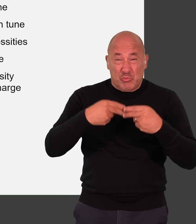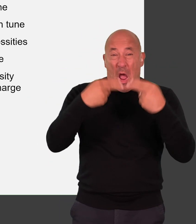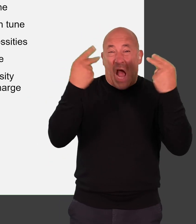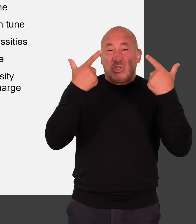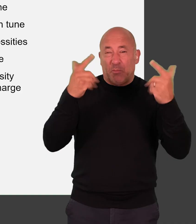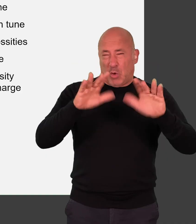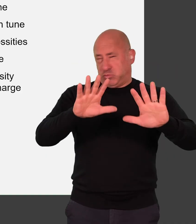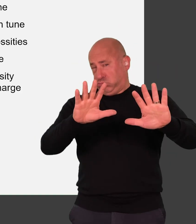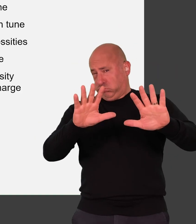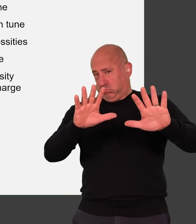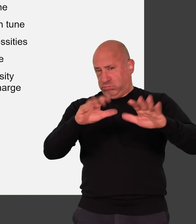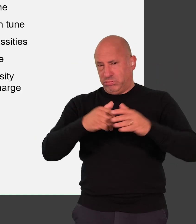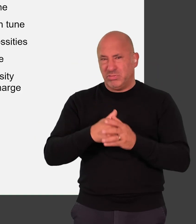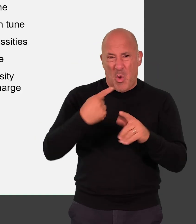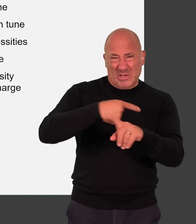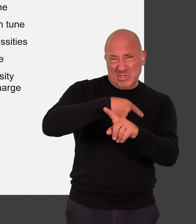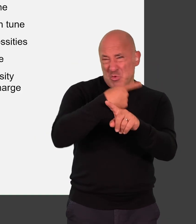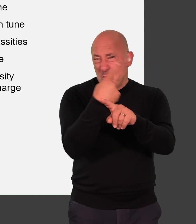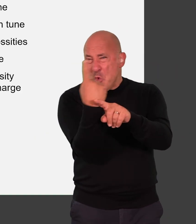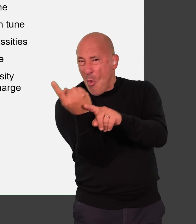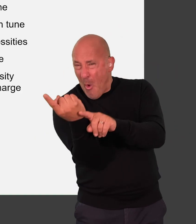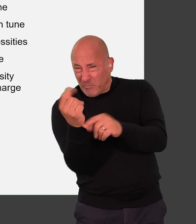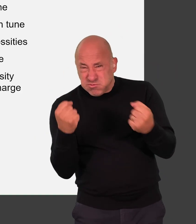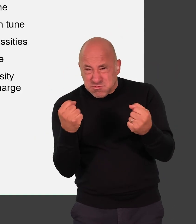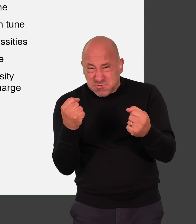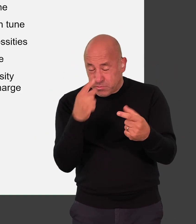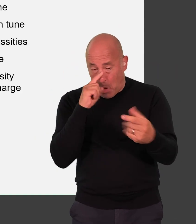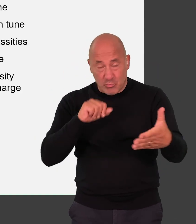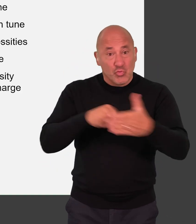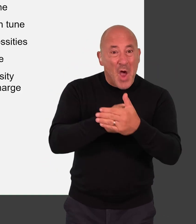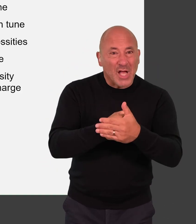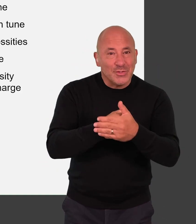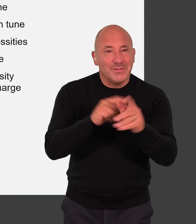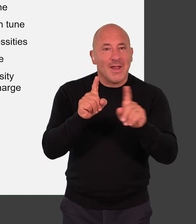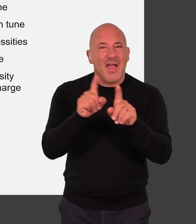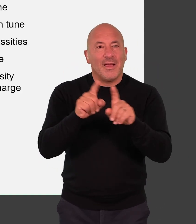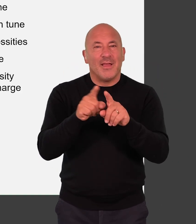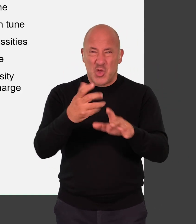top speed increases the chance of crashing – such high intensity